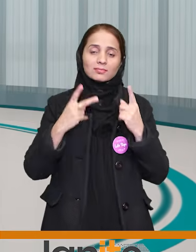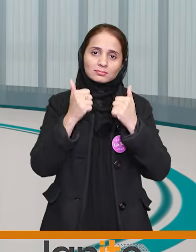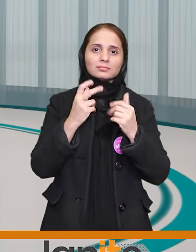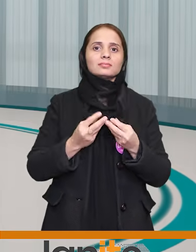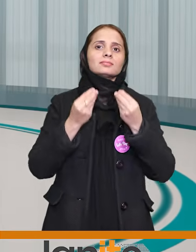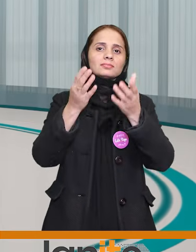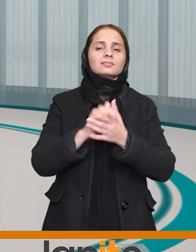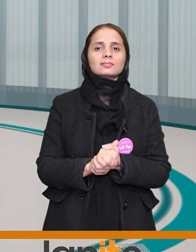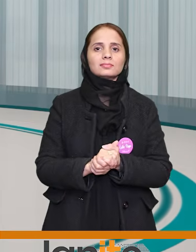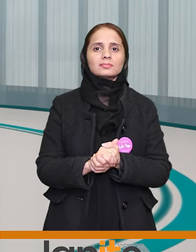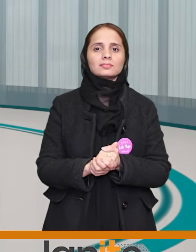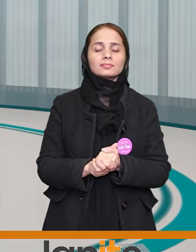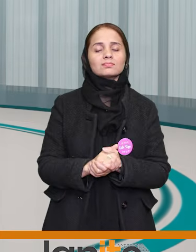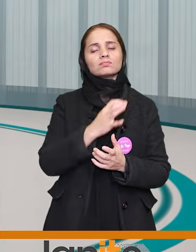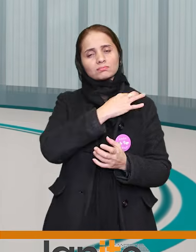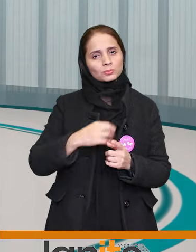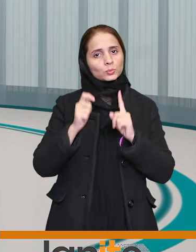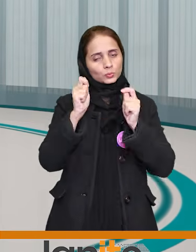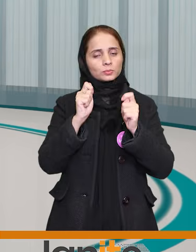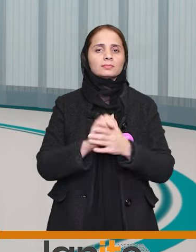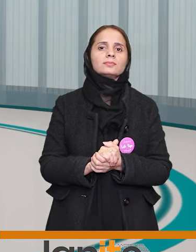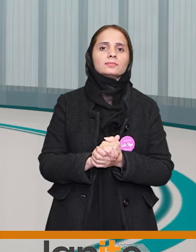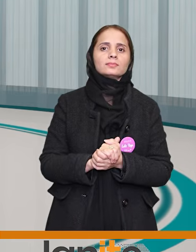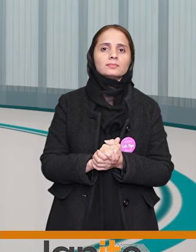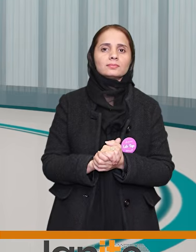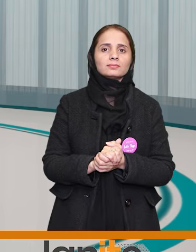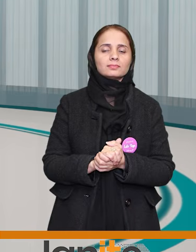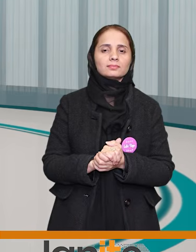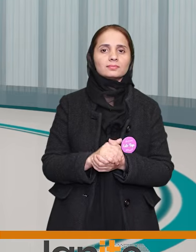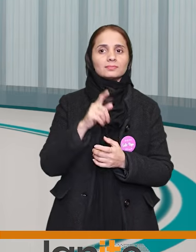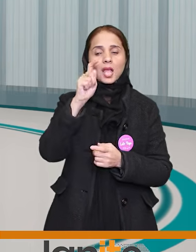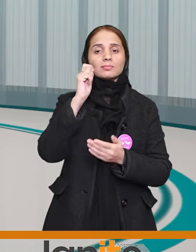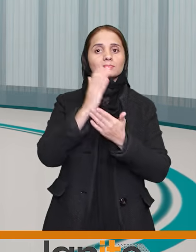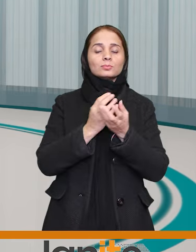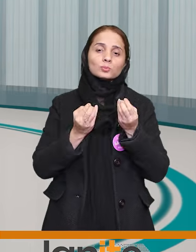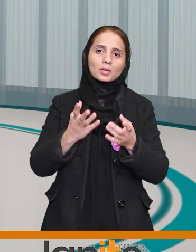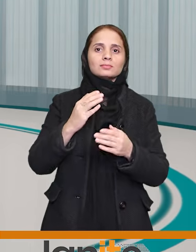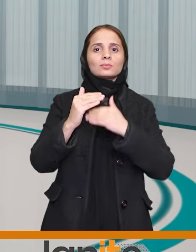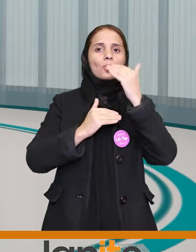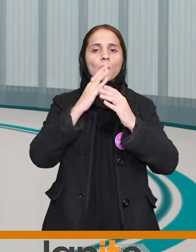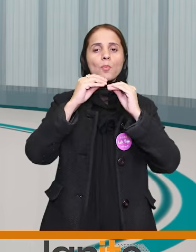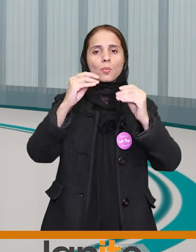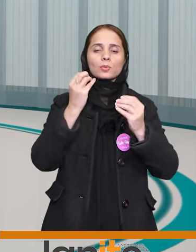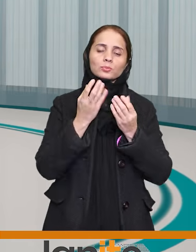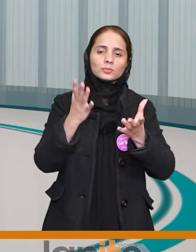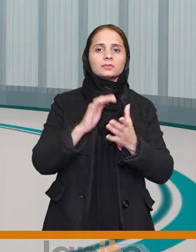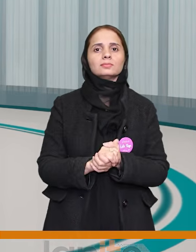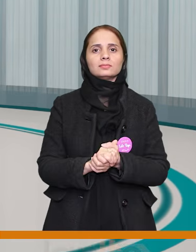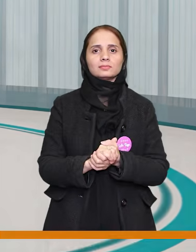Be professional with your response. This is how you will setup the tone for grabbing employer’s attention.